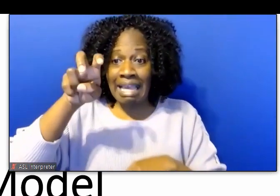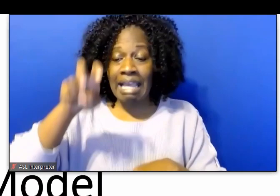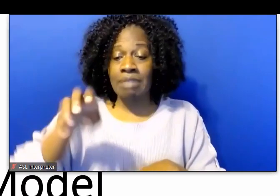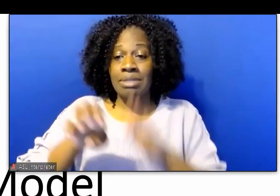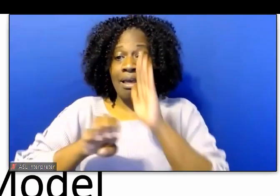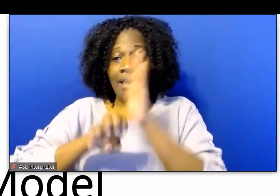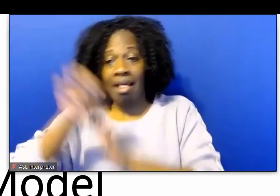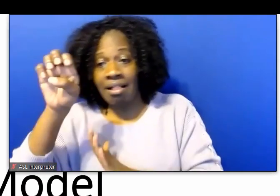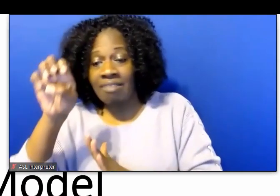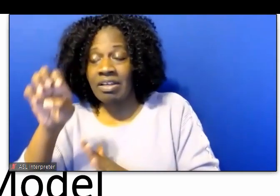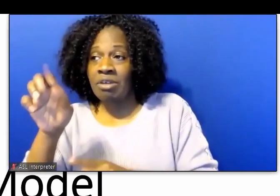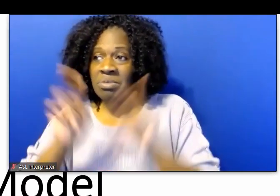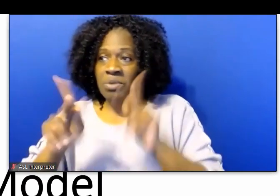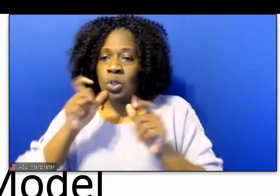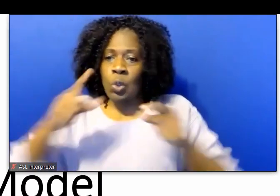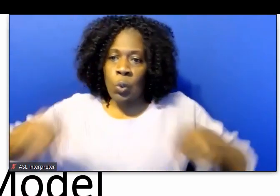for somebody that uses a wheelchair.